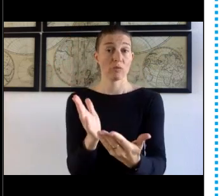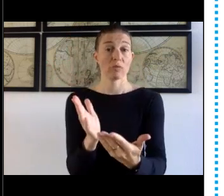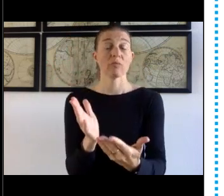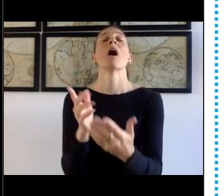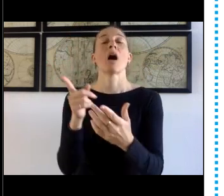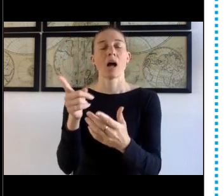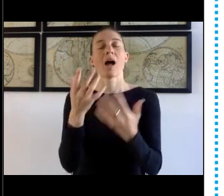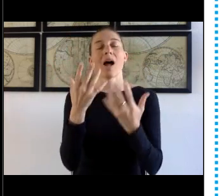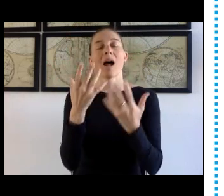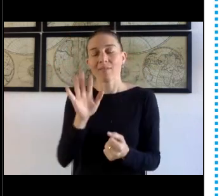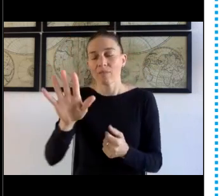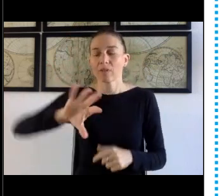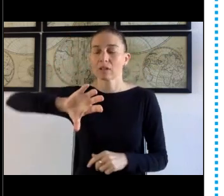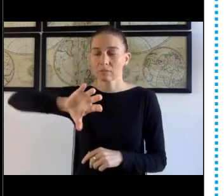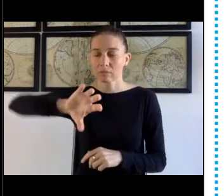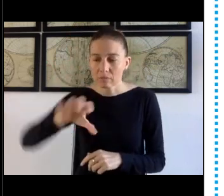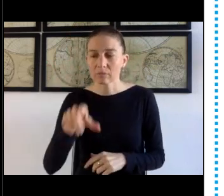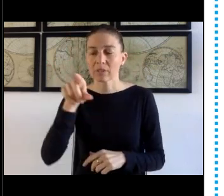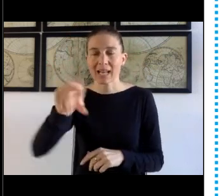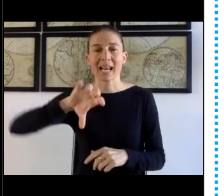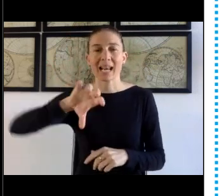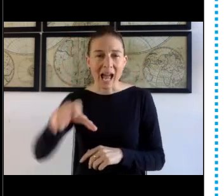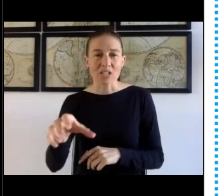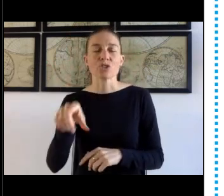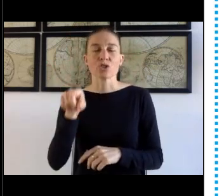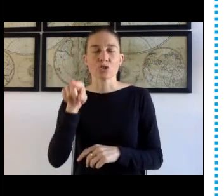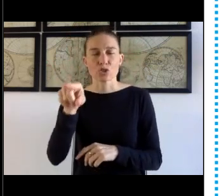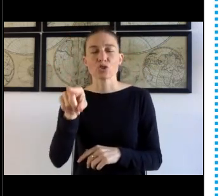Because taxi services are services and if you're denied service